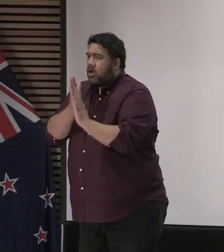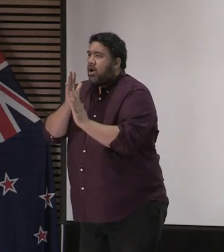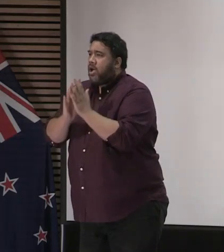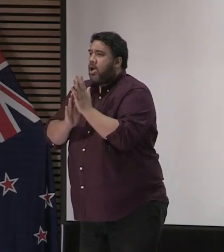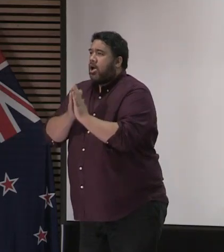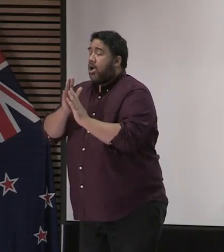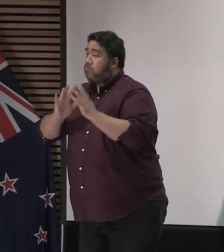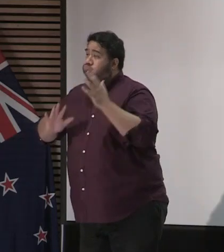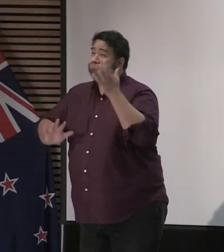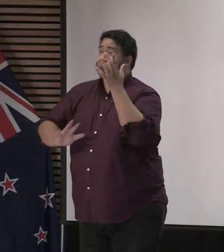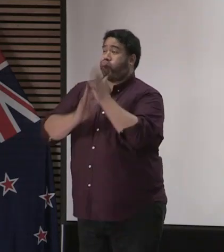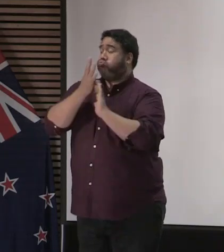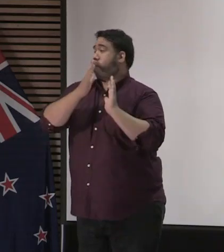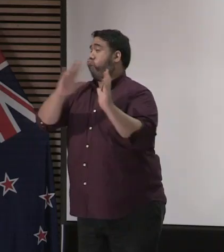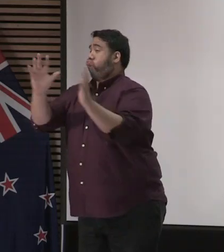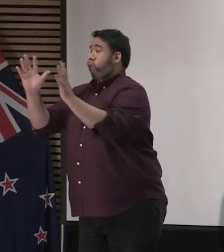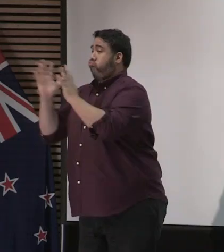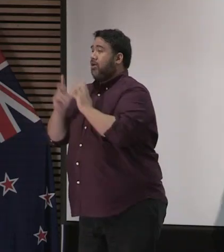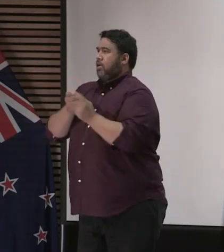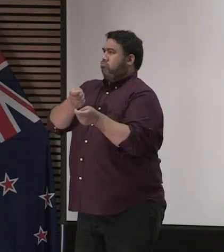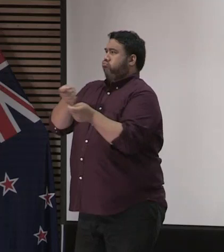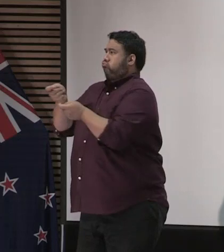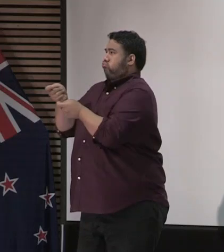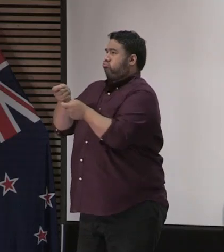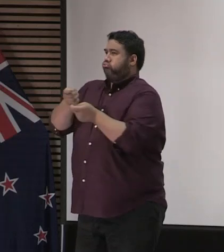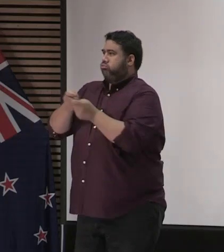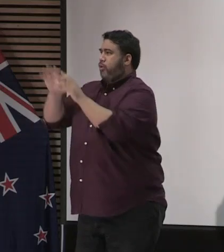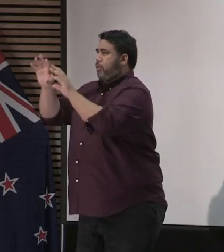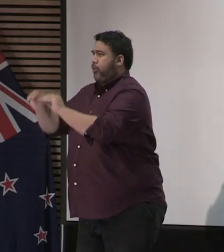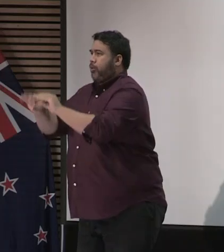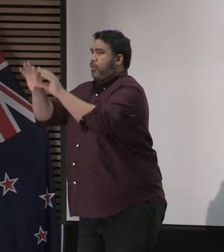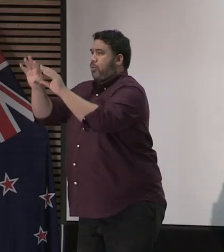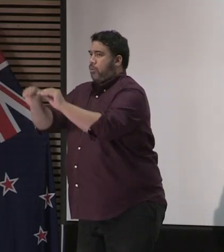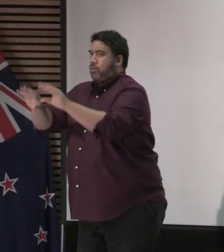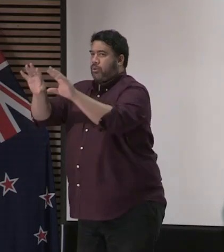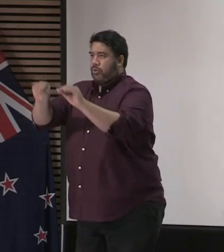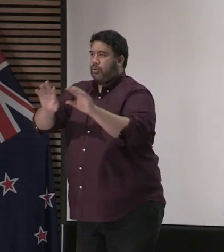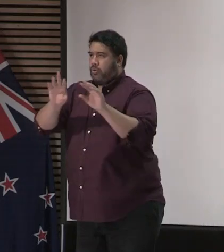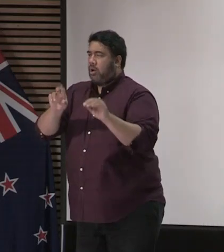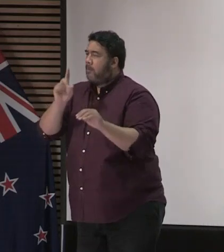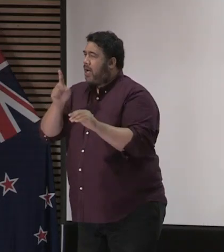wildfire again if we give them